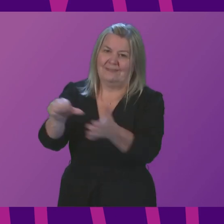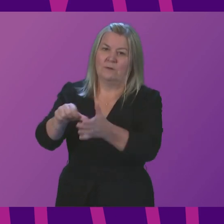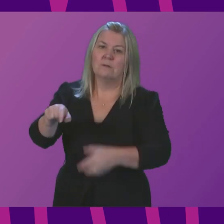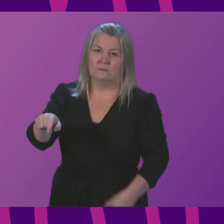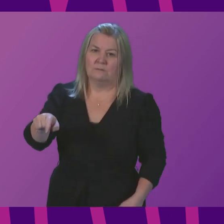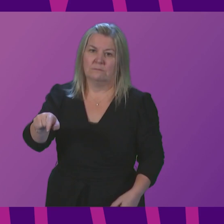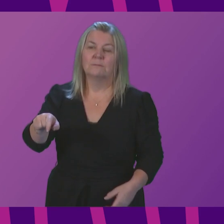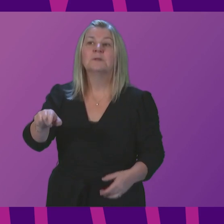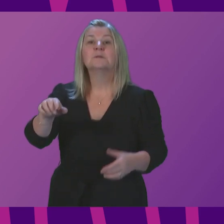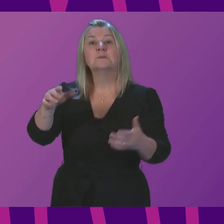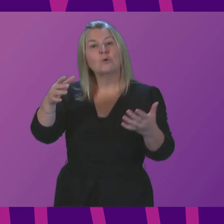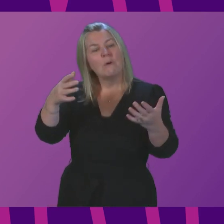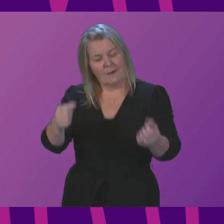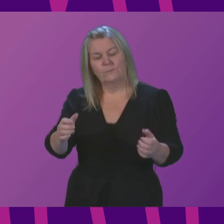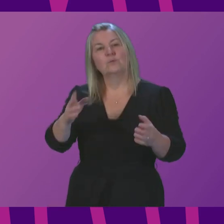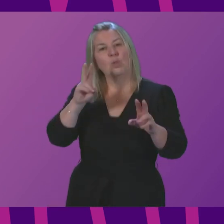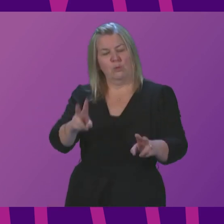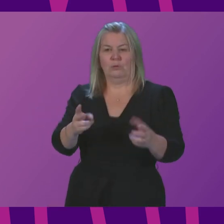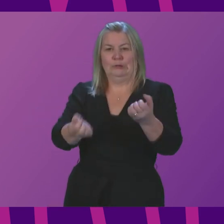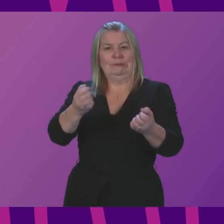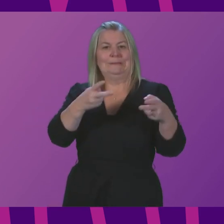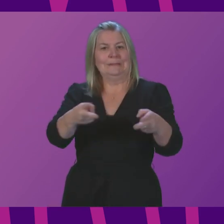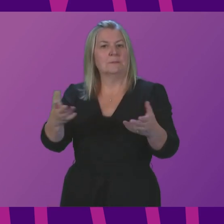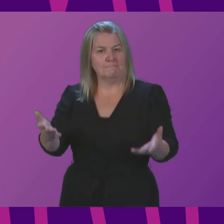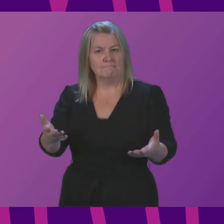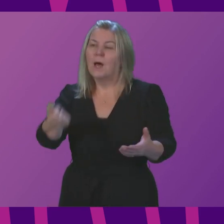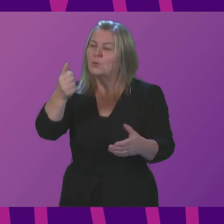justice system have to take very seriously. I know that Police Scotland does take that